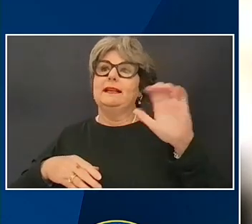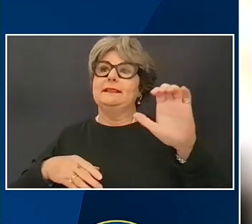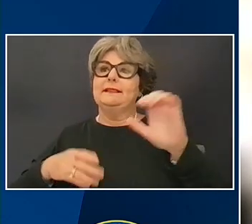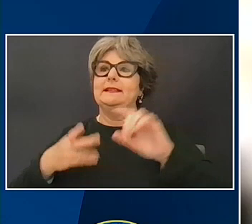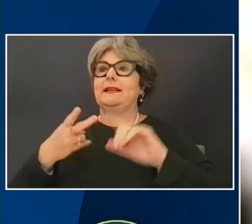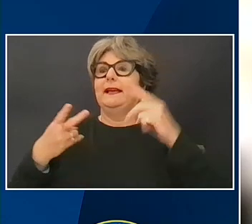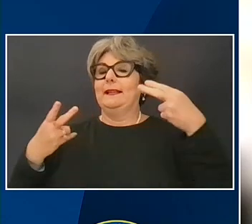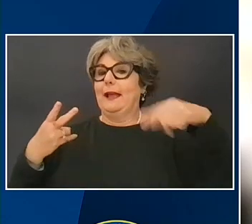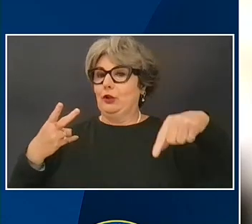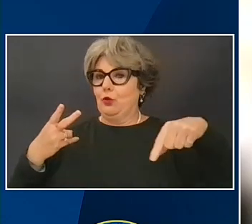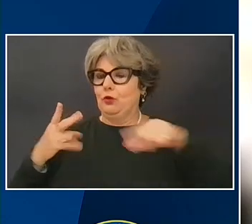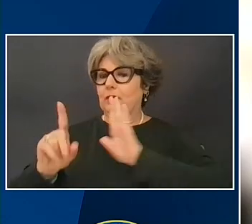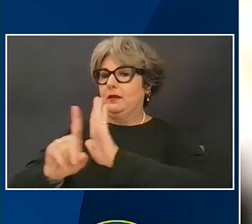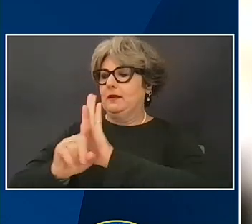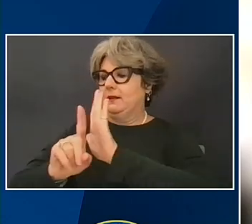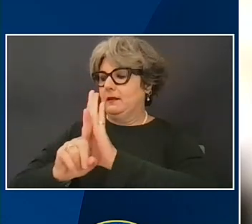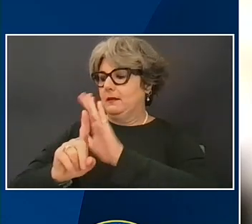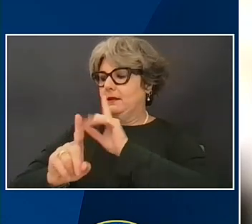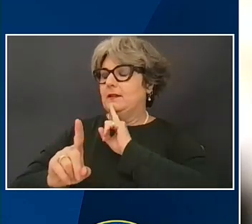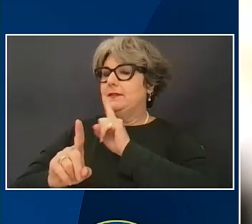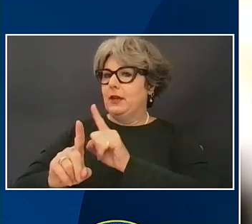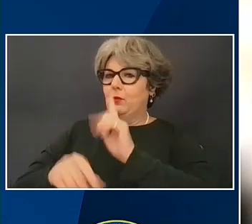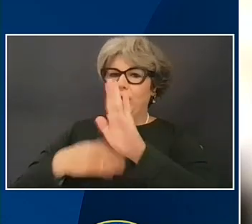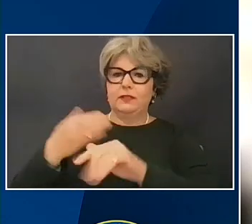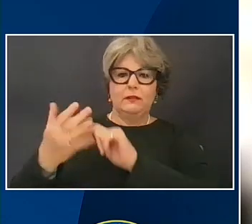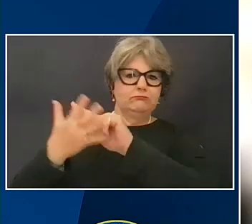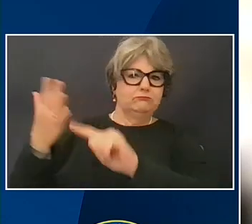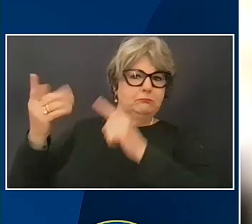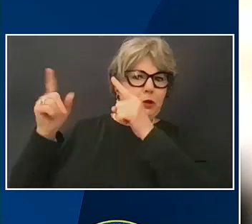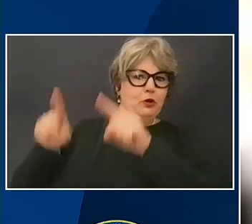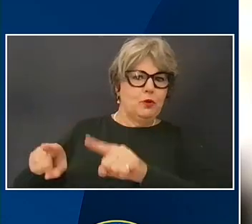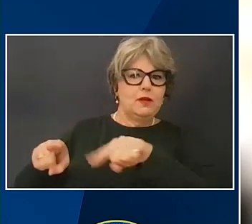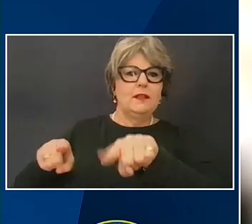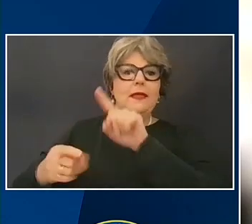And there was- and everyone agreed that they believed that the way the regulations